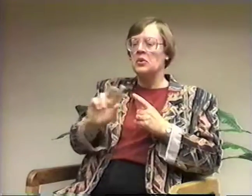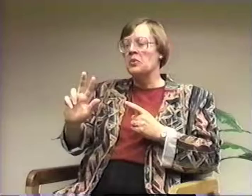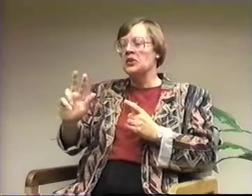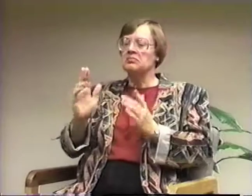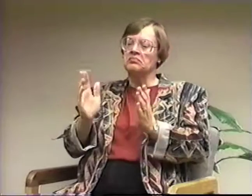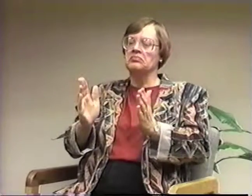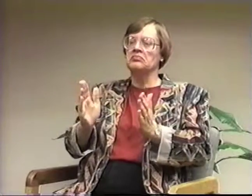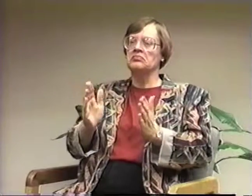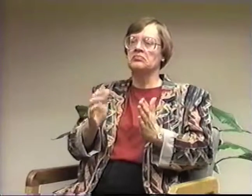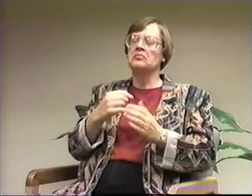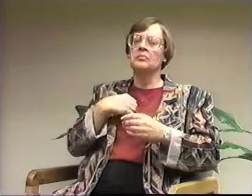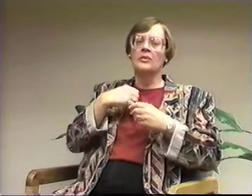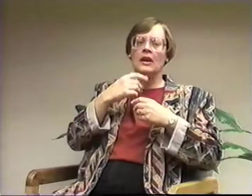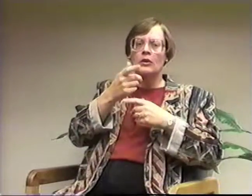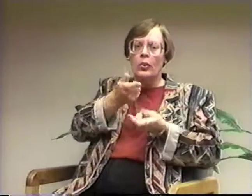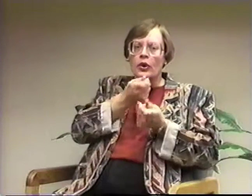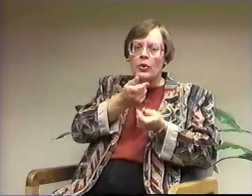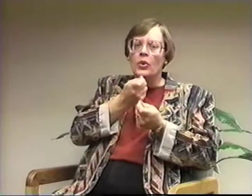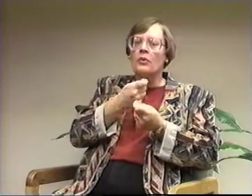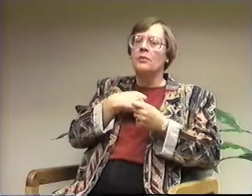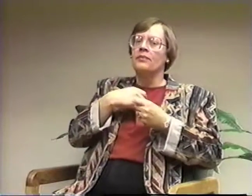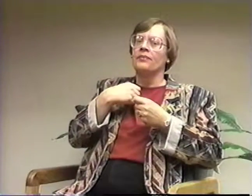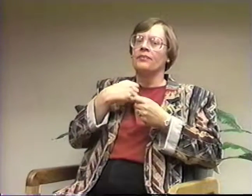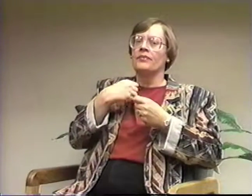Toddlers are 0-3.